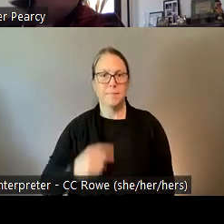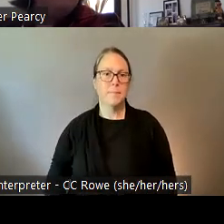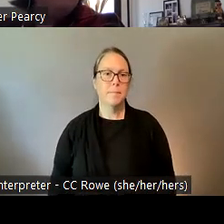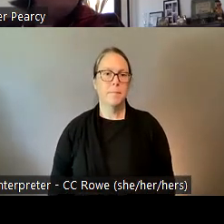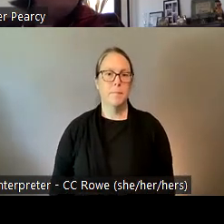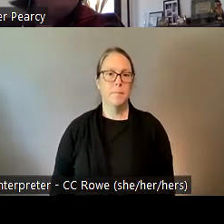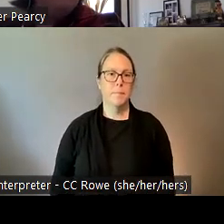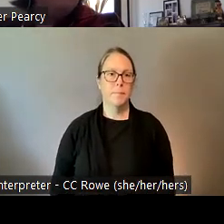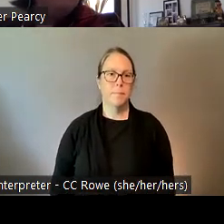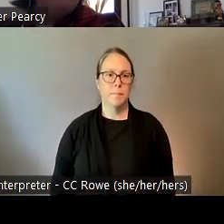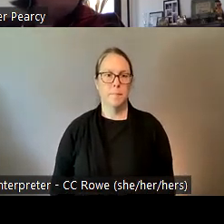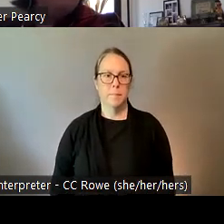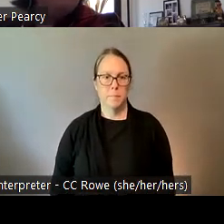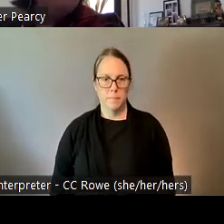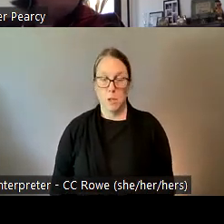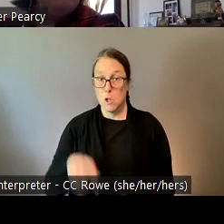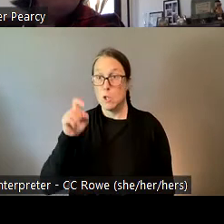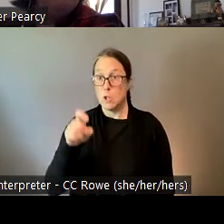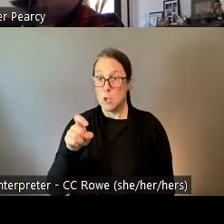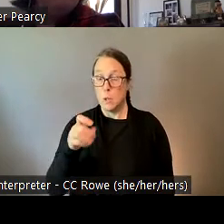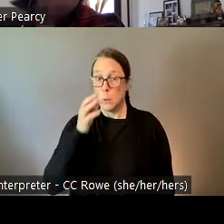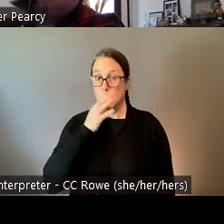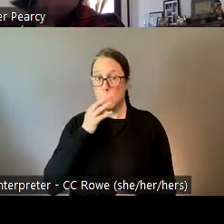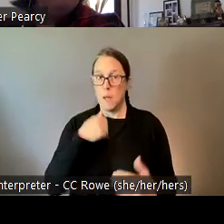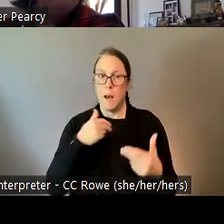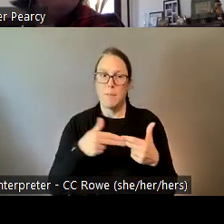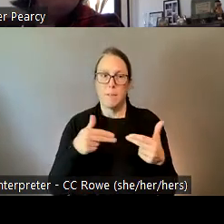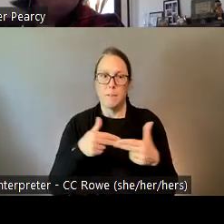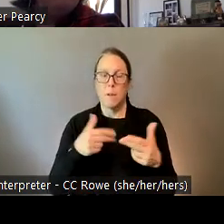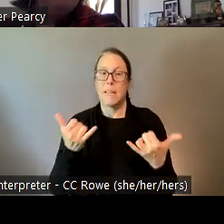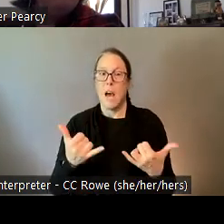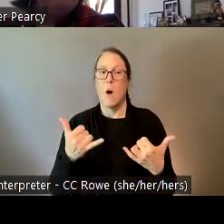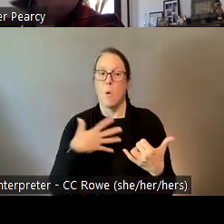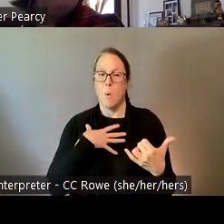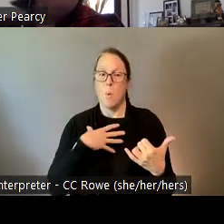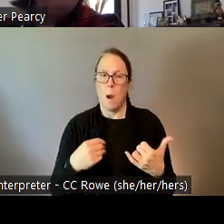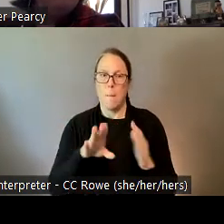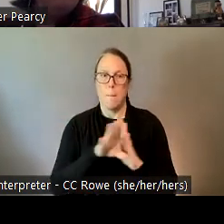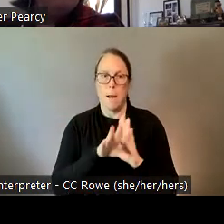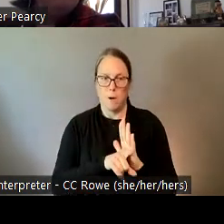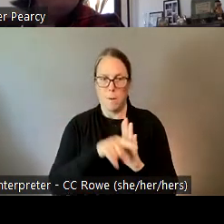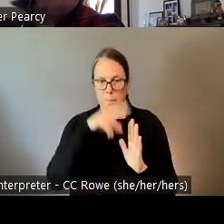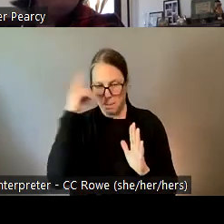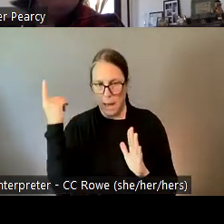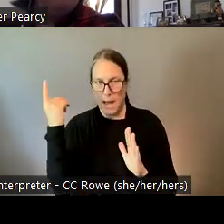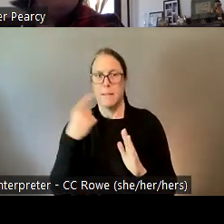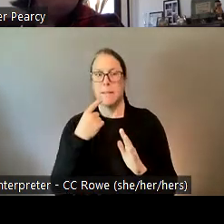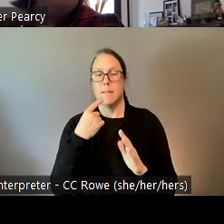Let's see. So we should be on a slide that again, white background, black text that says The Problem with PDFs.